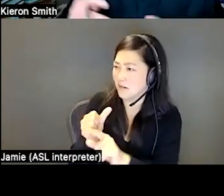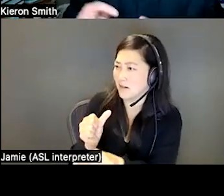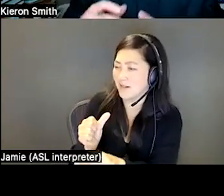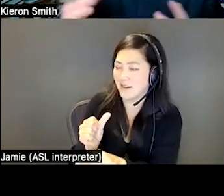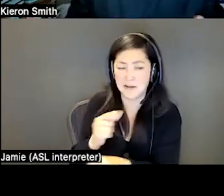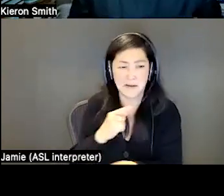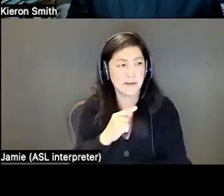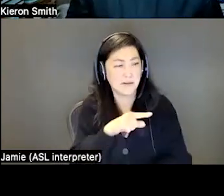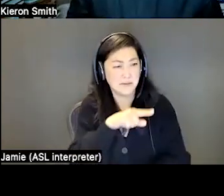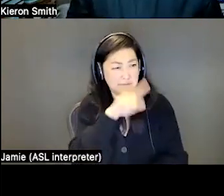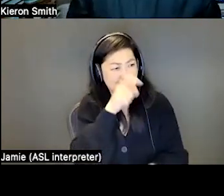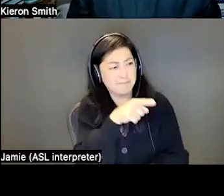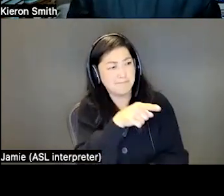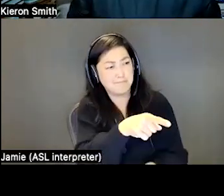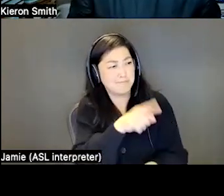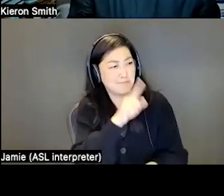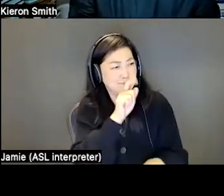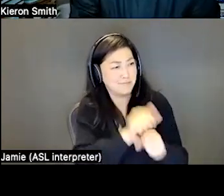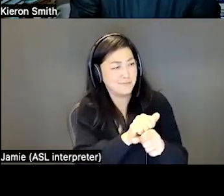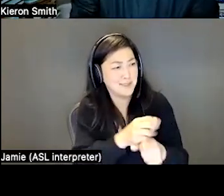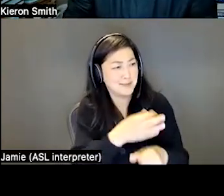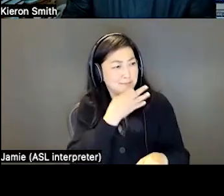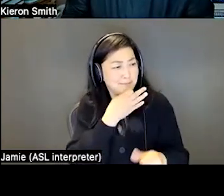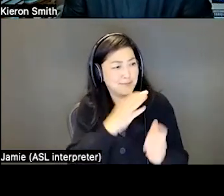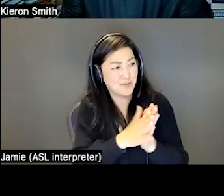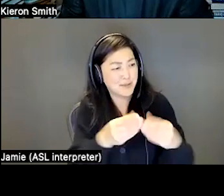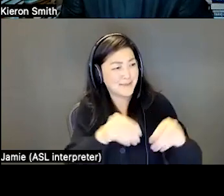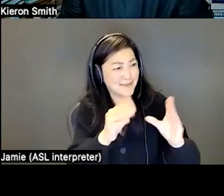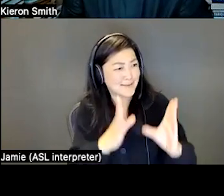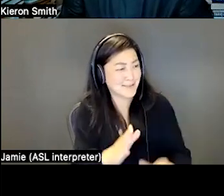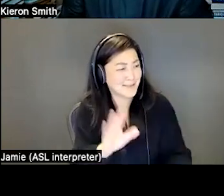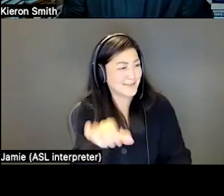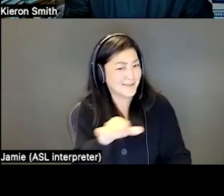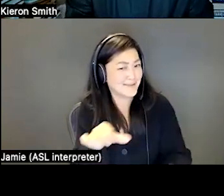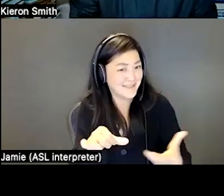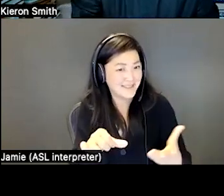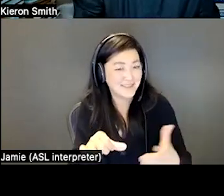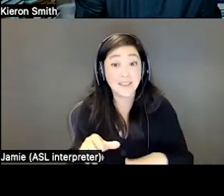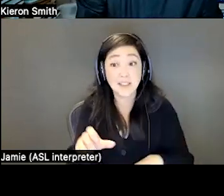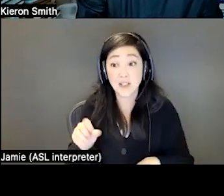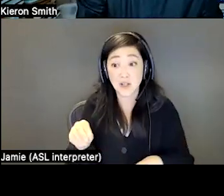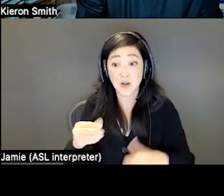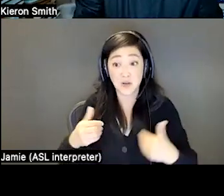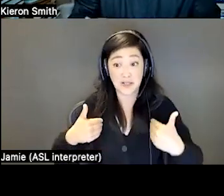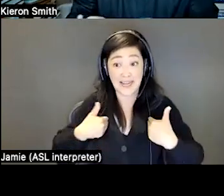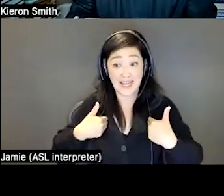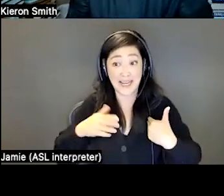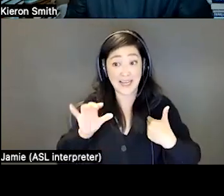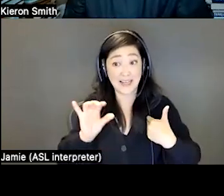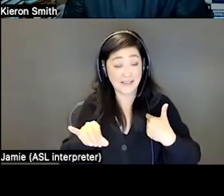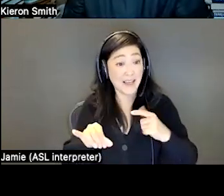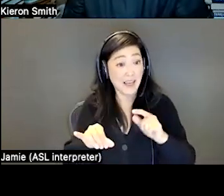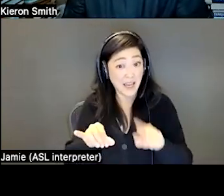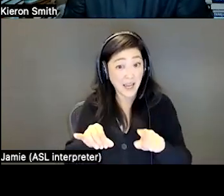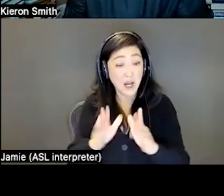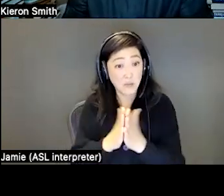And again, shows the opportunity and shows that there's a desire to have those books there and to reach those audiences, but this isn't the right way to do it.